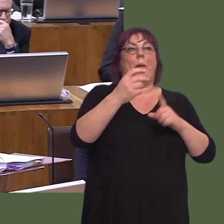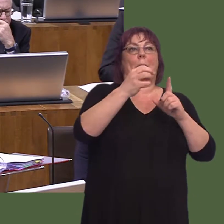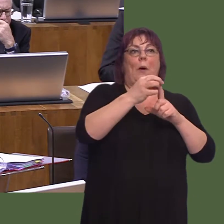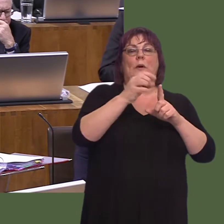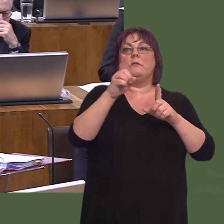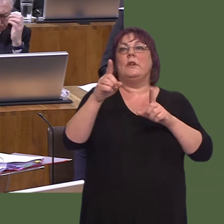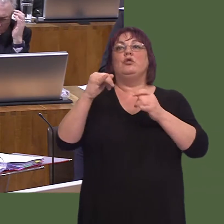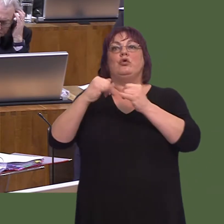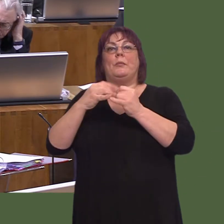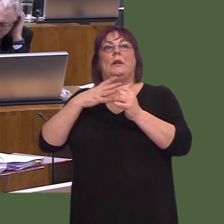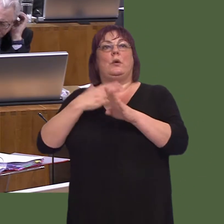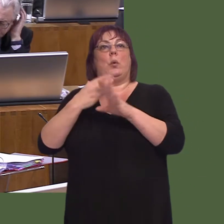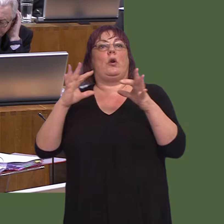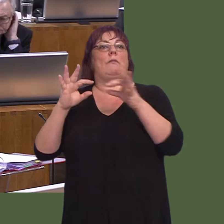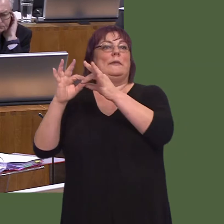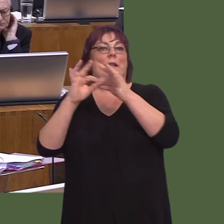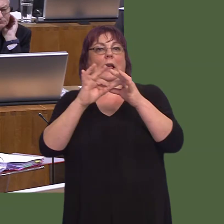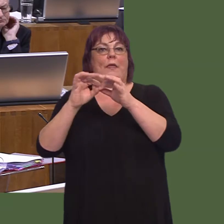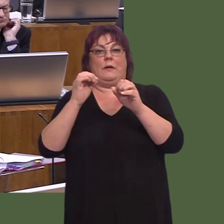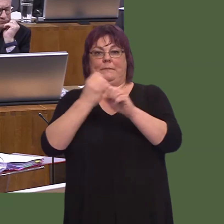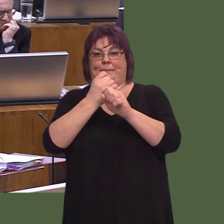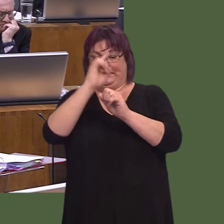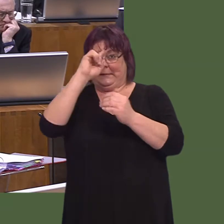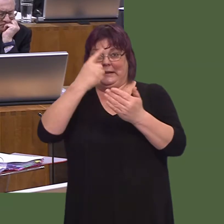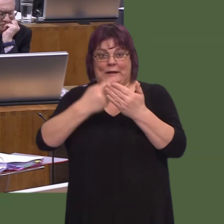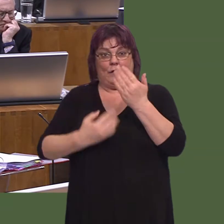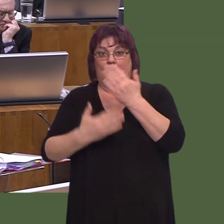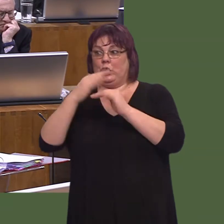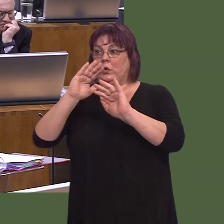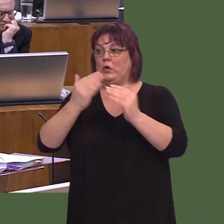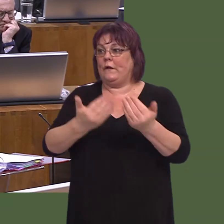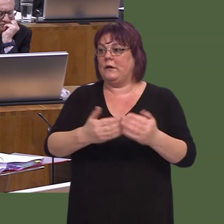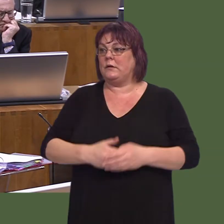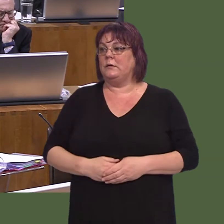But this is not a situation where the health board have chosen to be in a position where